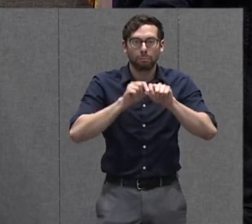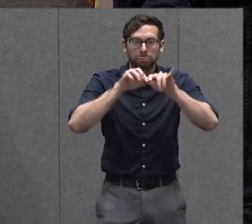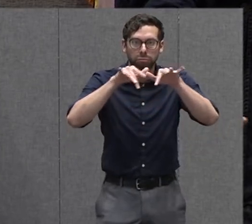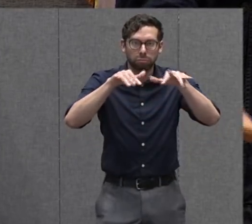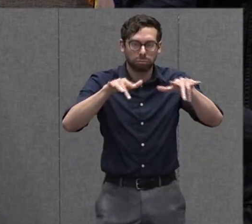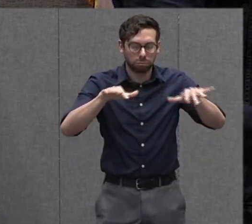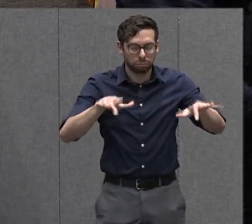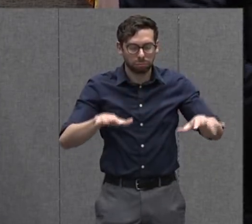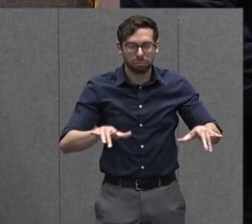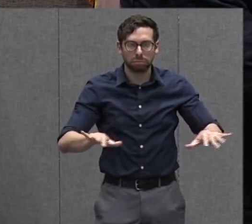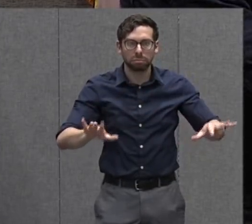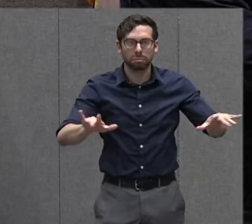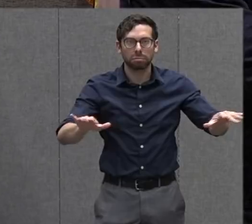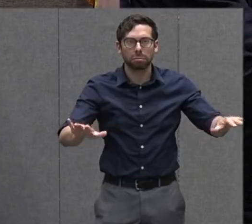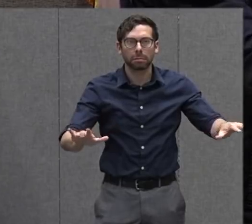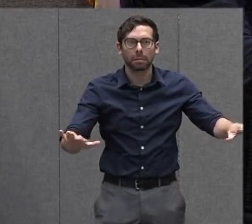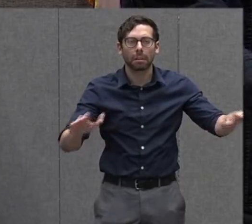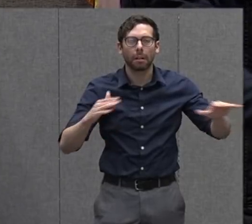blanketing the milky mixture.